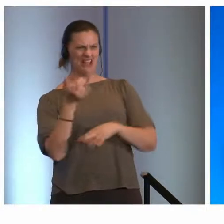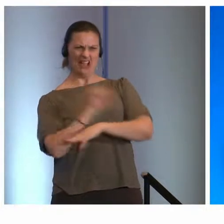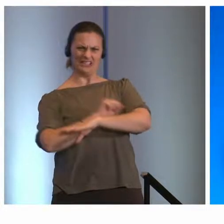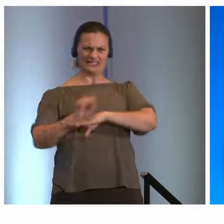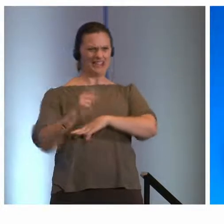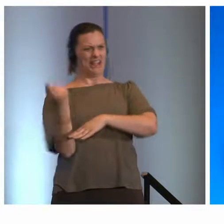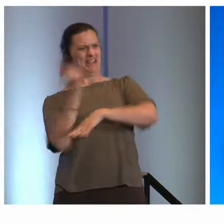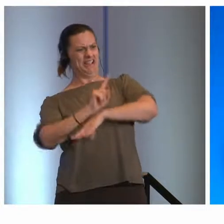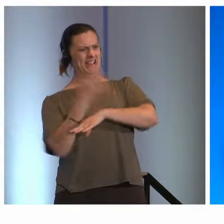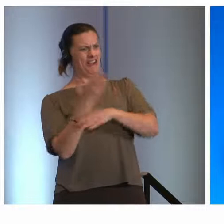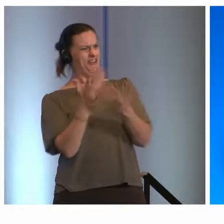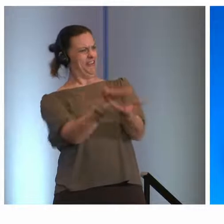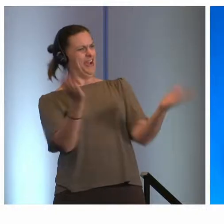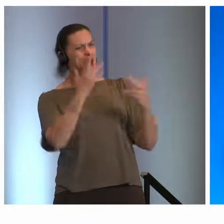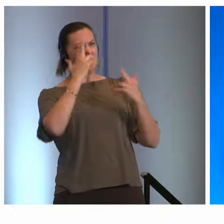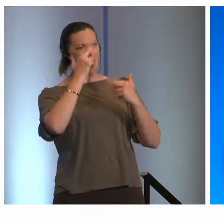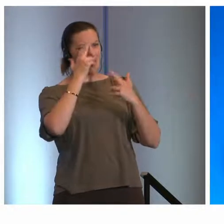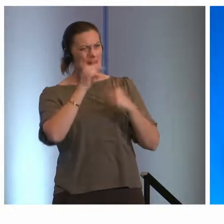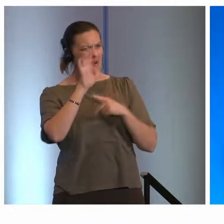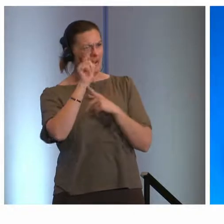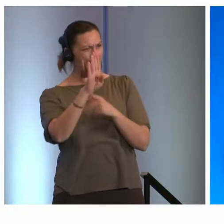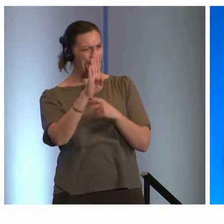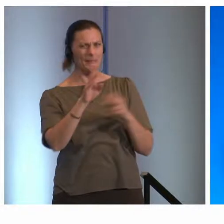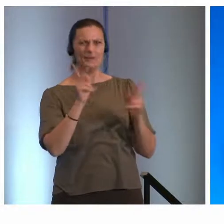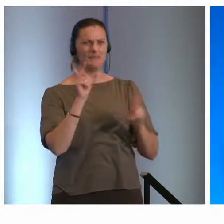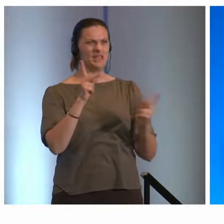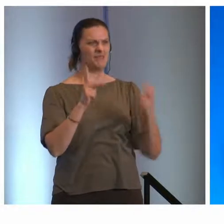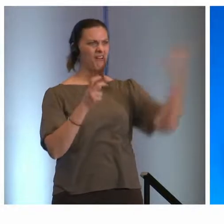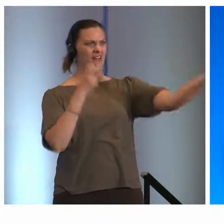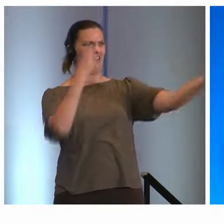Reframing Disability in Media thank you, to you both for being here -- can you all here, this looks like a comedy club